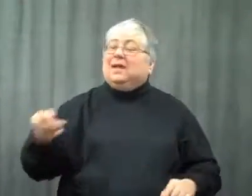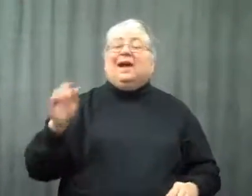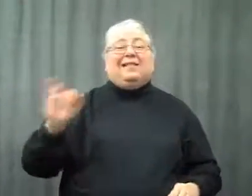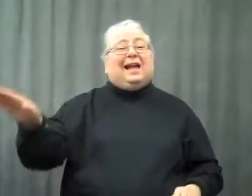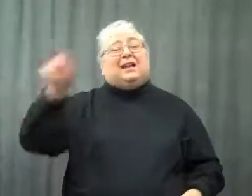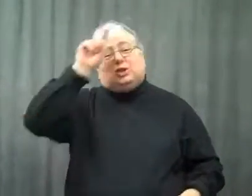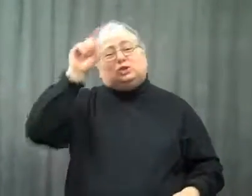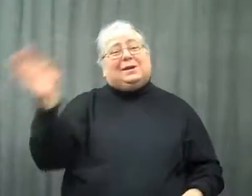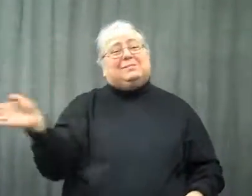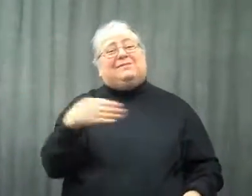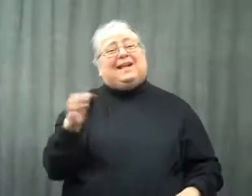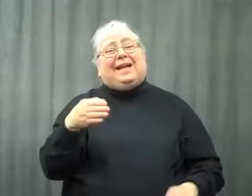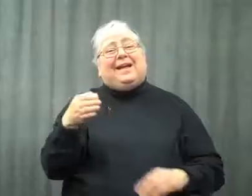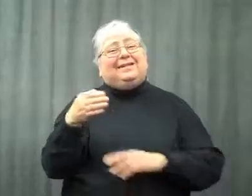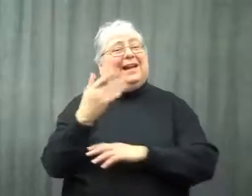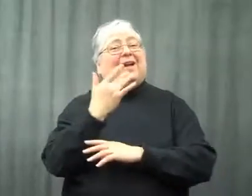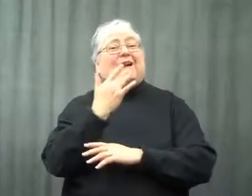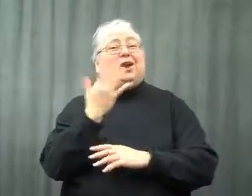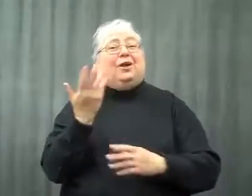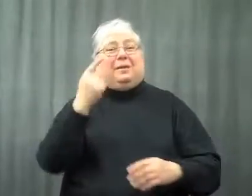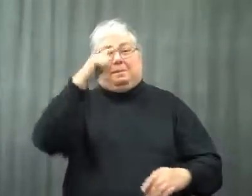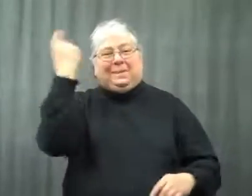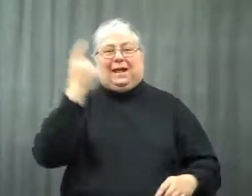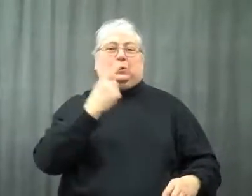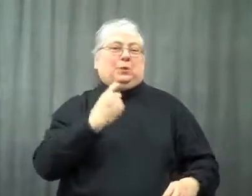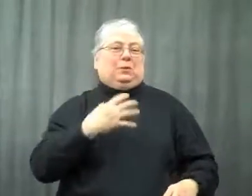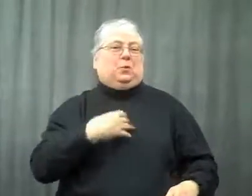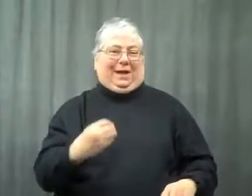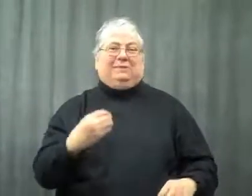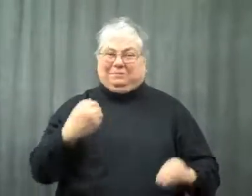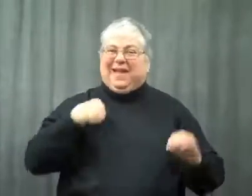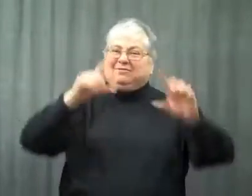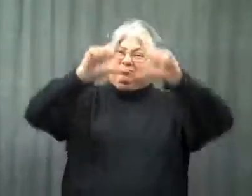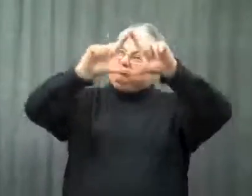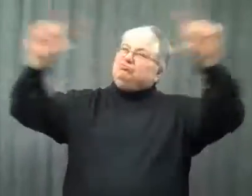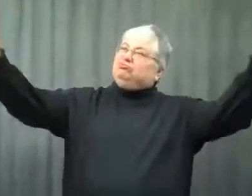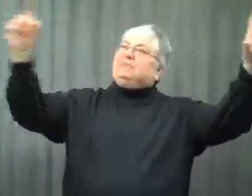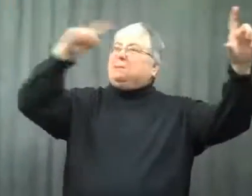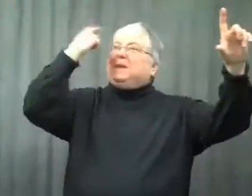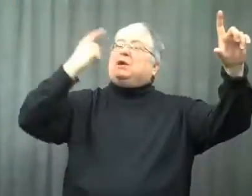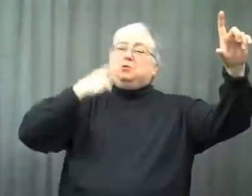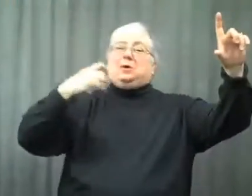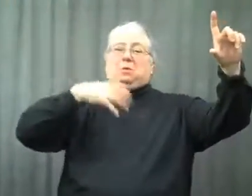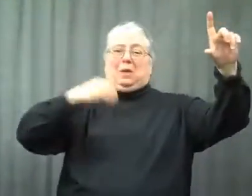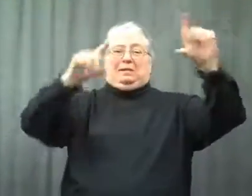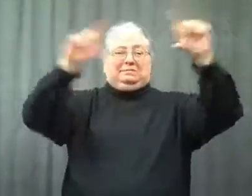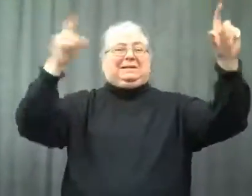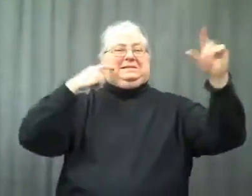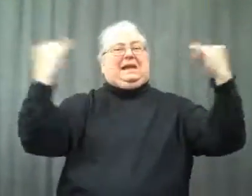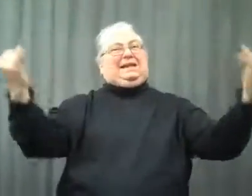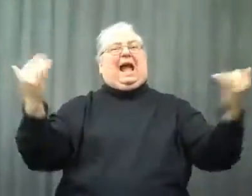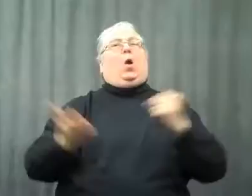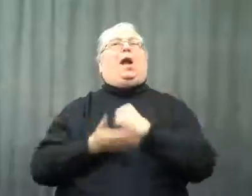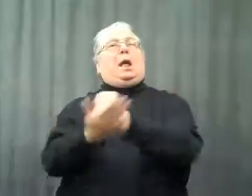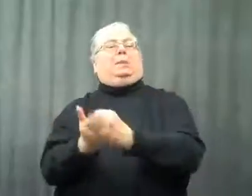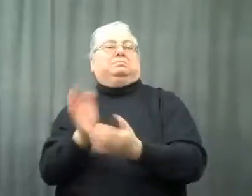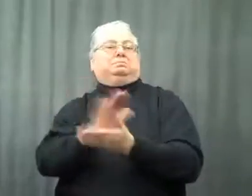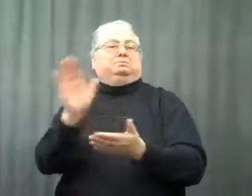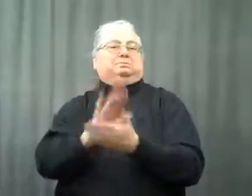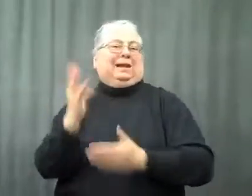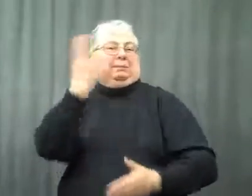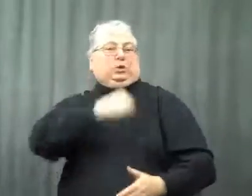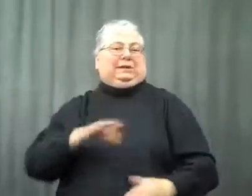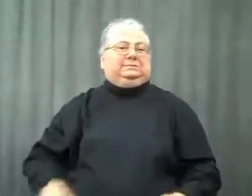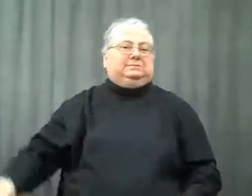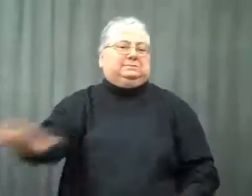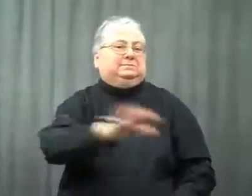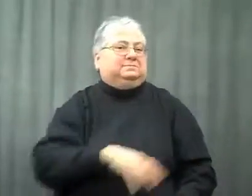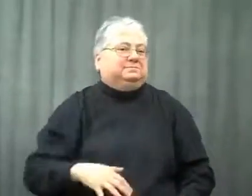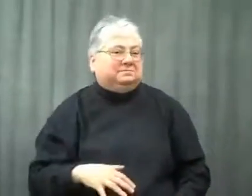A banner in the flag colors, black, red and white proclaimed it was time to beautify the Square.